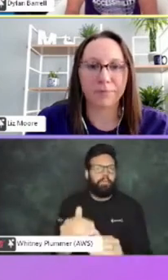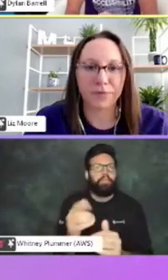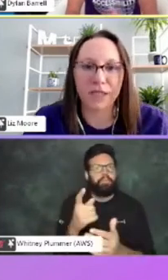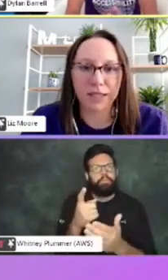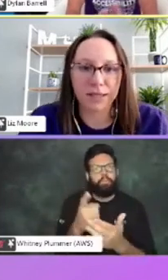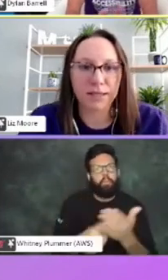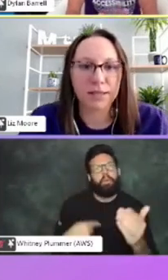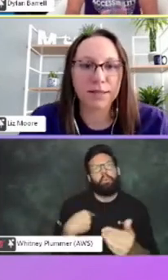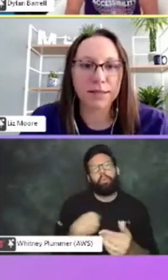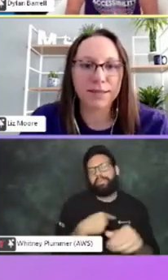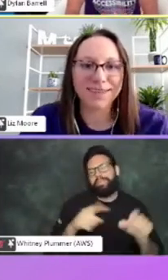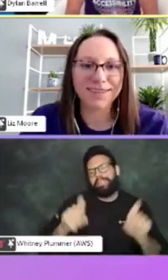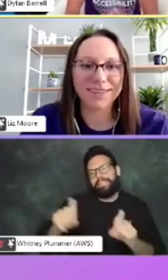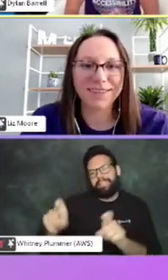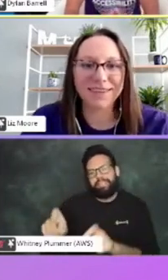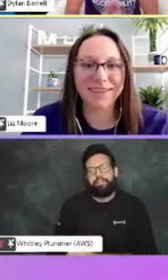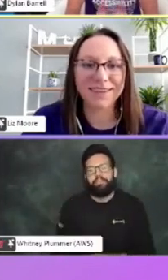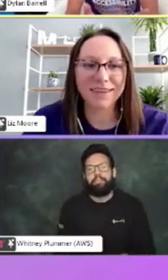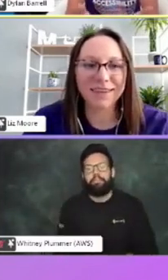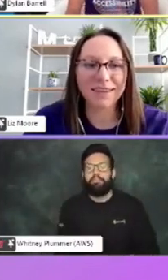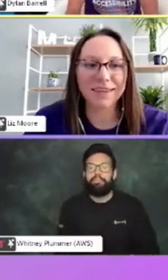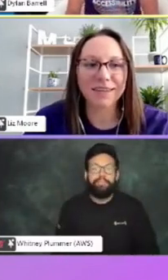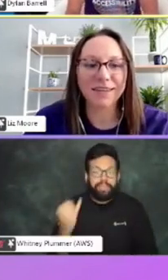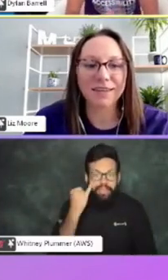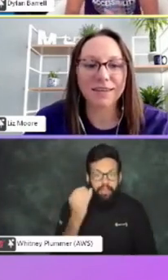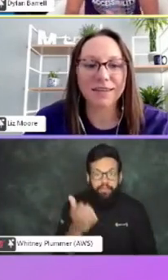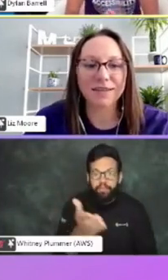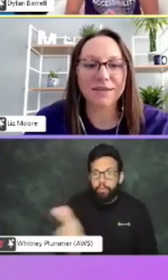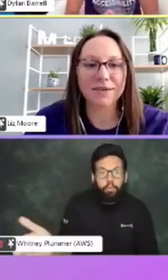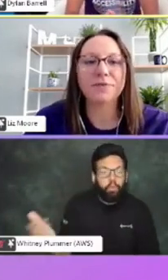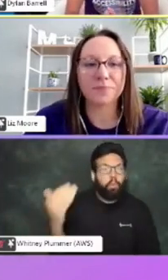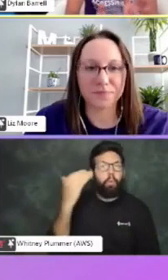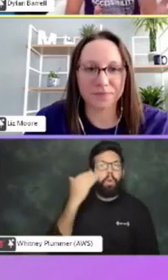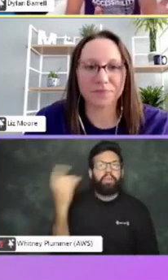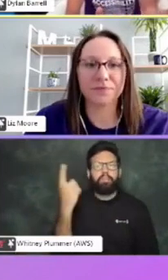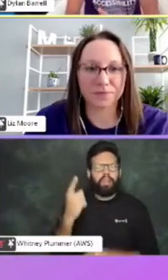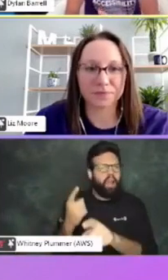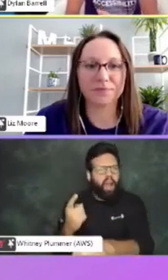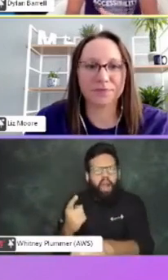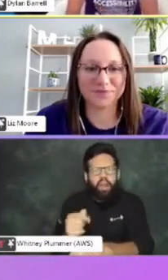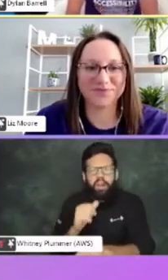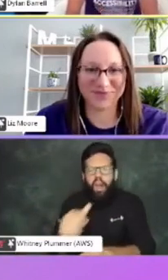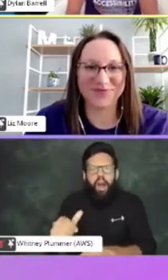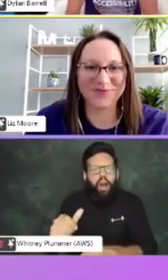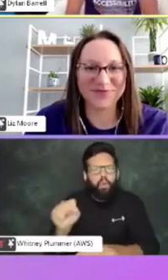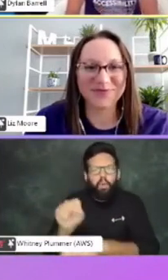If you're aware of something that's not working for you, please once again go to the axe-core project